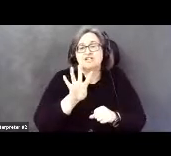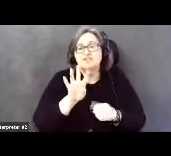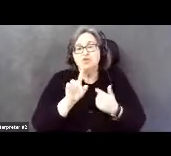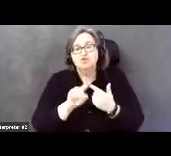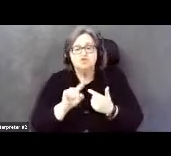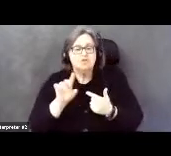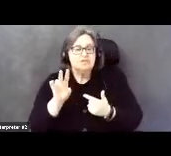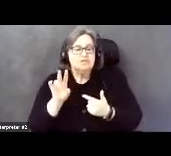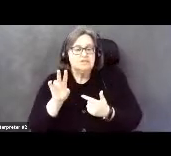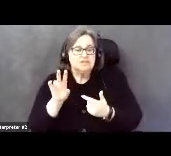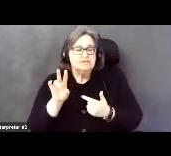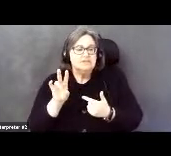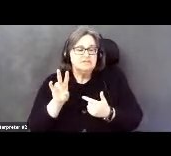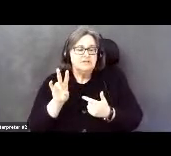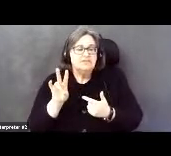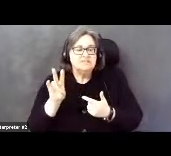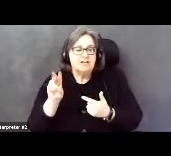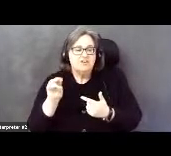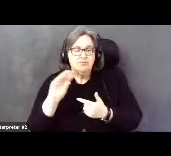to the control populations where 36 to